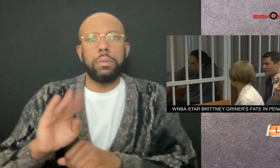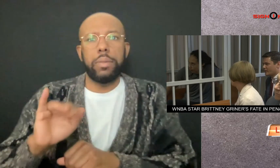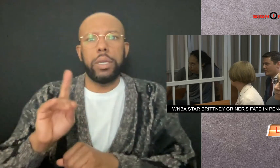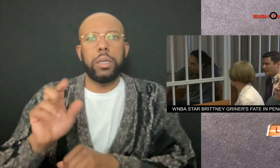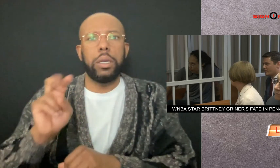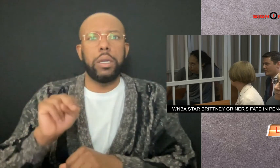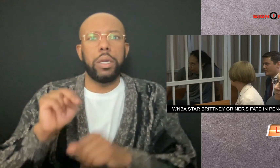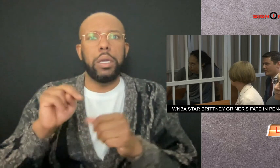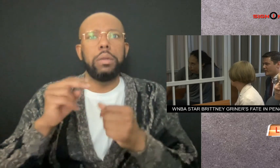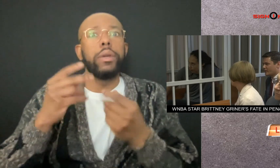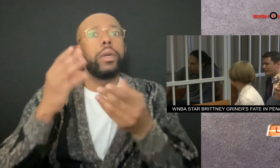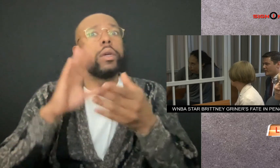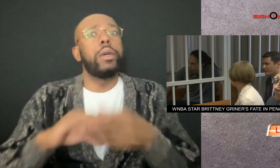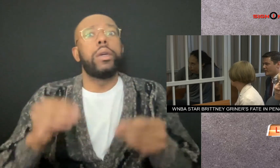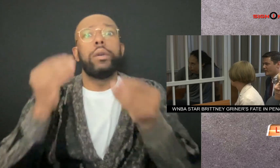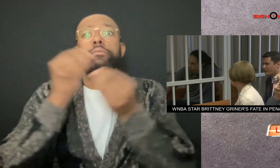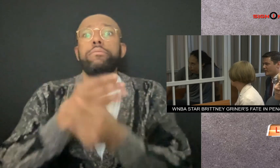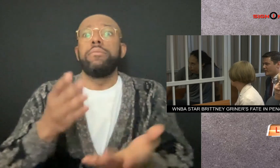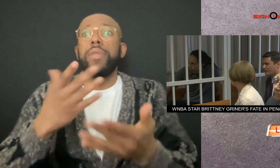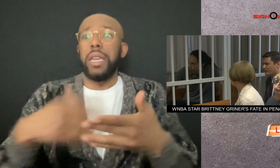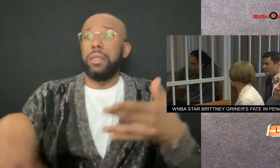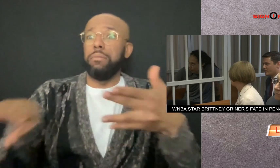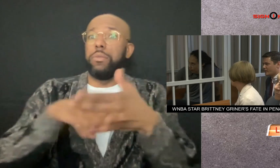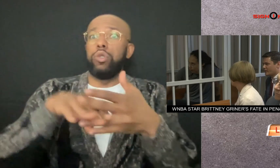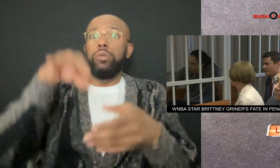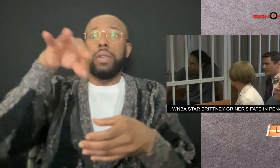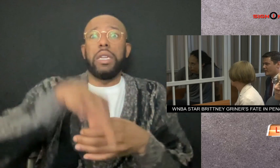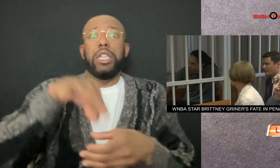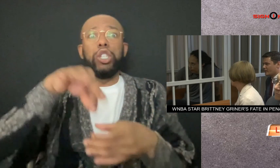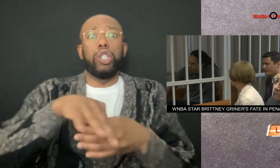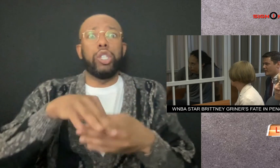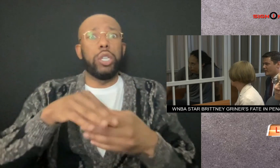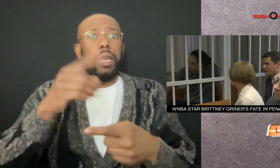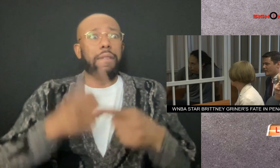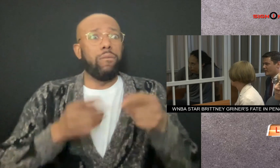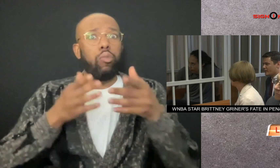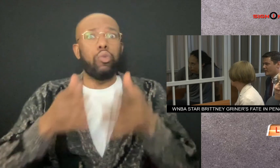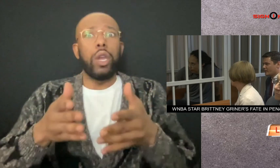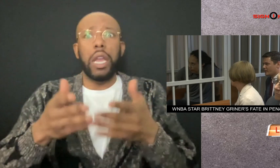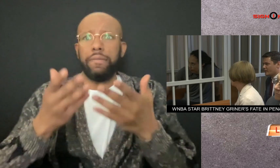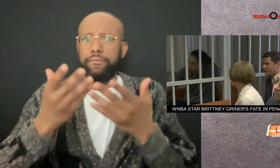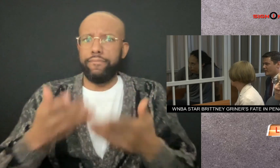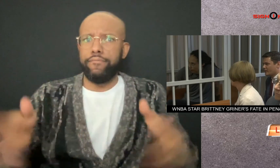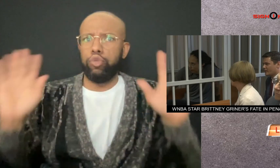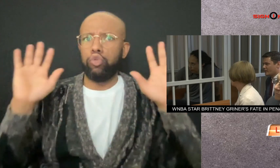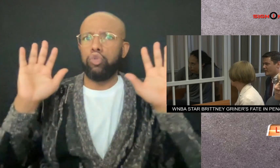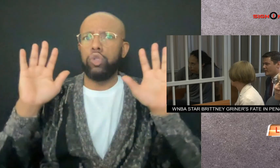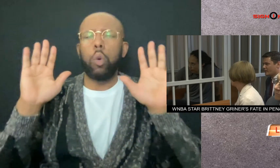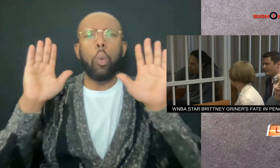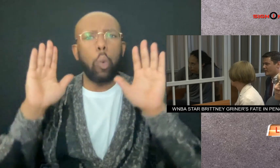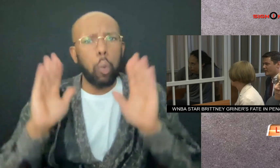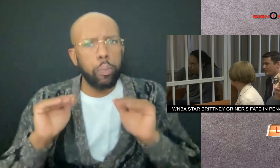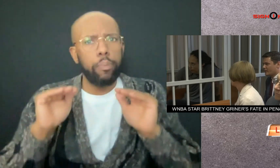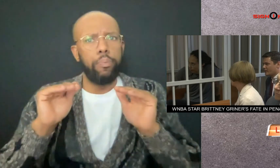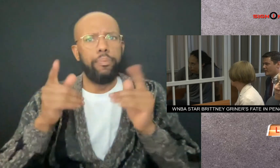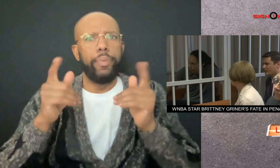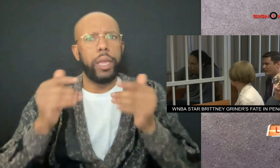last week President Biden said now that the midterm elections are over he is hopeful